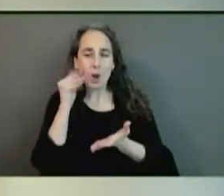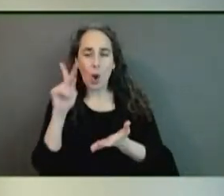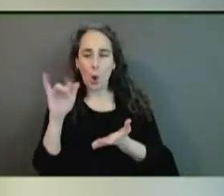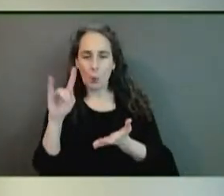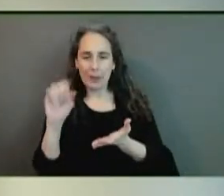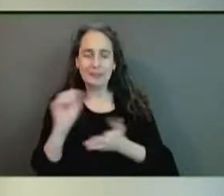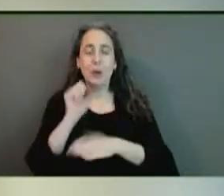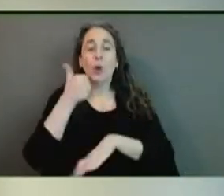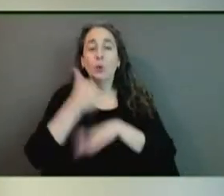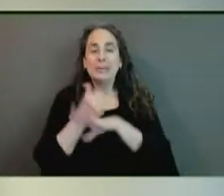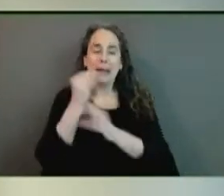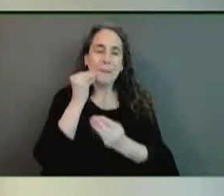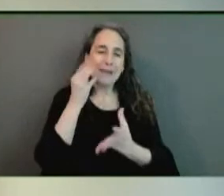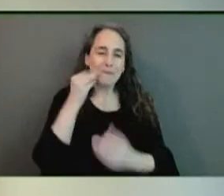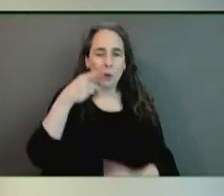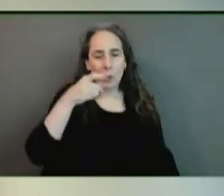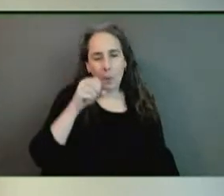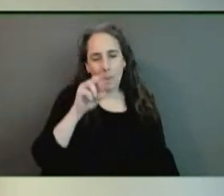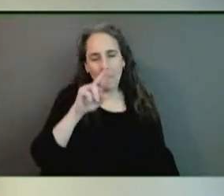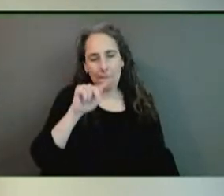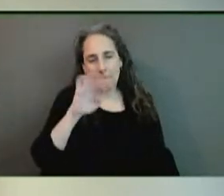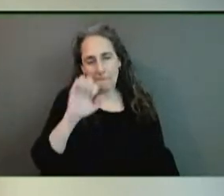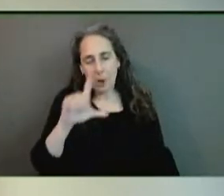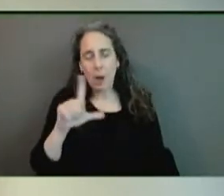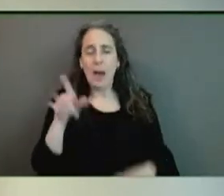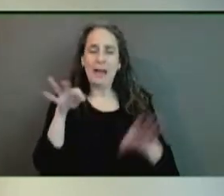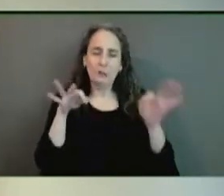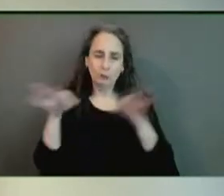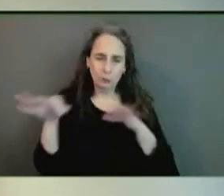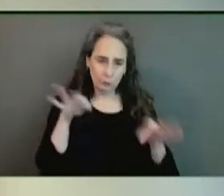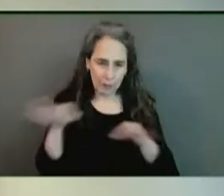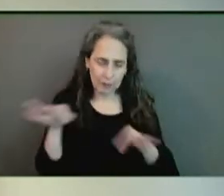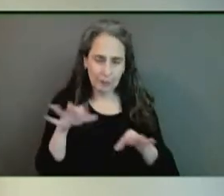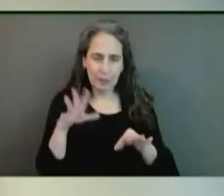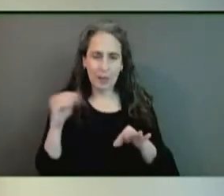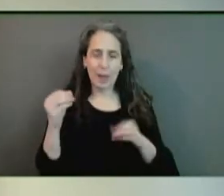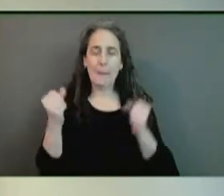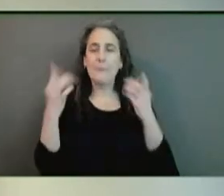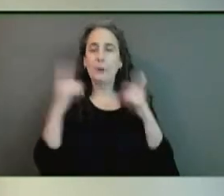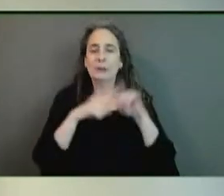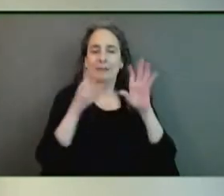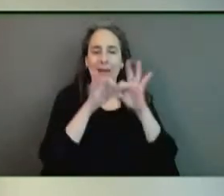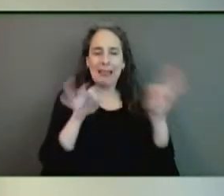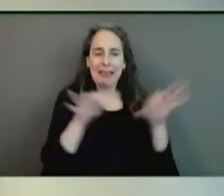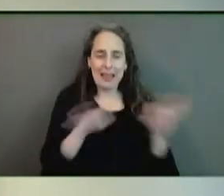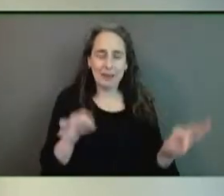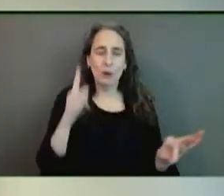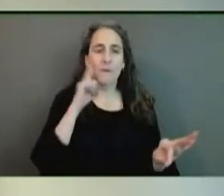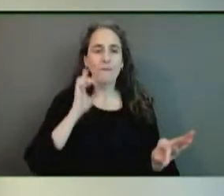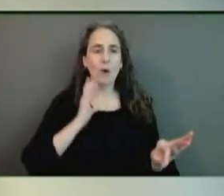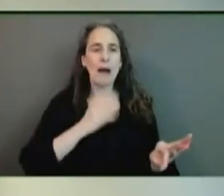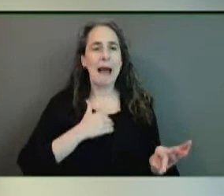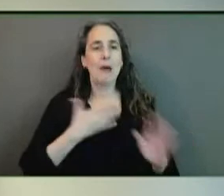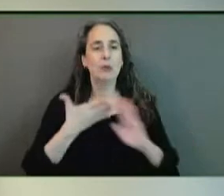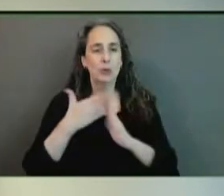home kids rapid test kits and we're setting up information portals were setting up